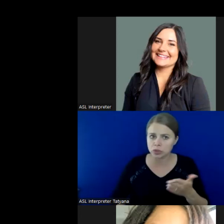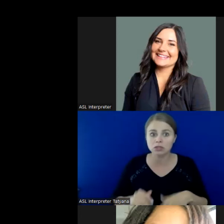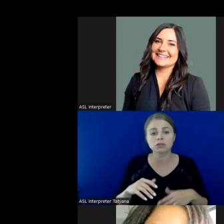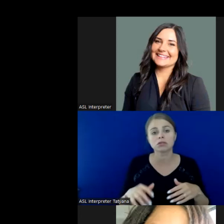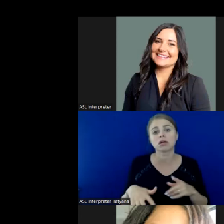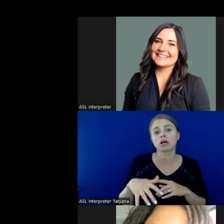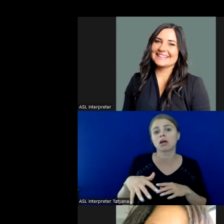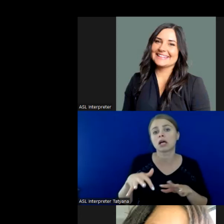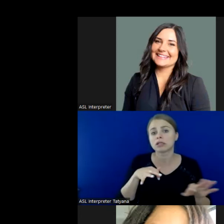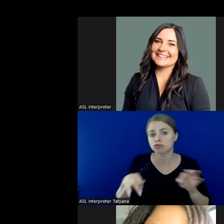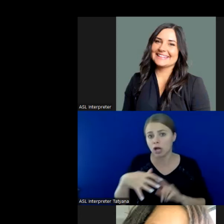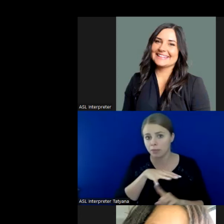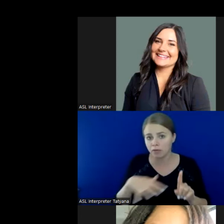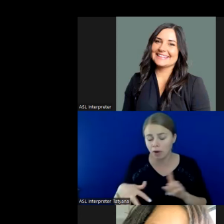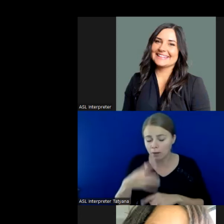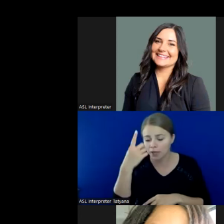for its use, which were the dorms.